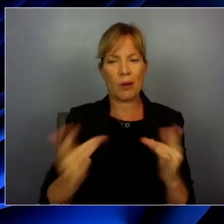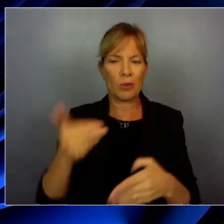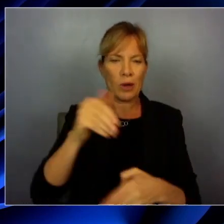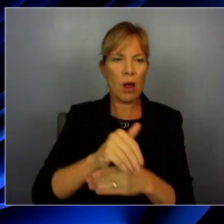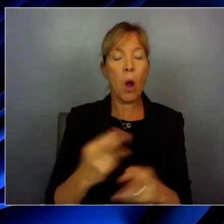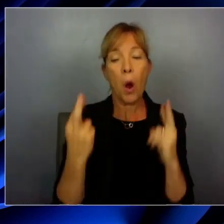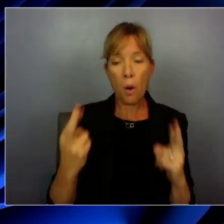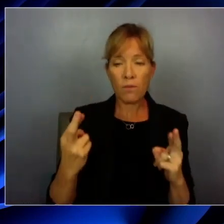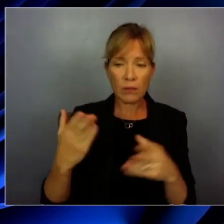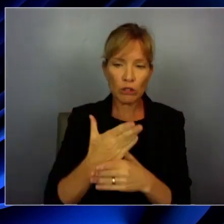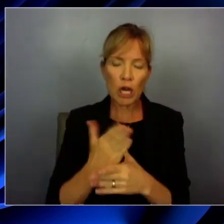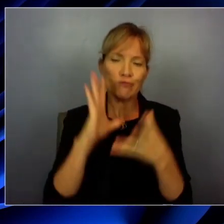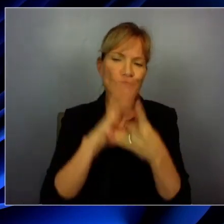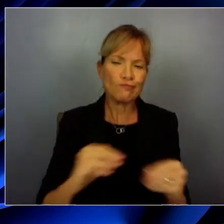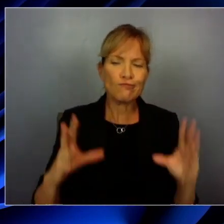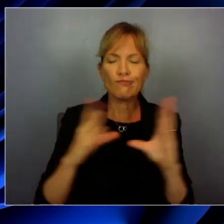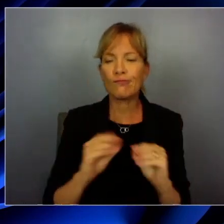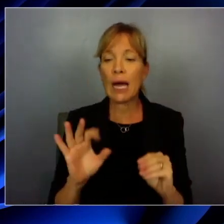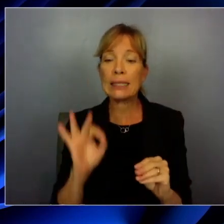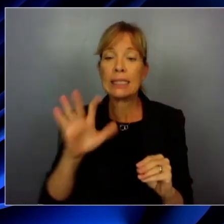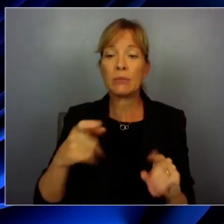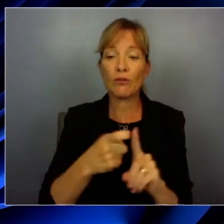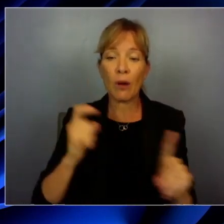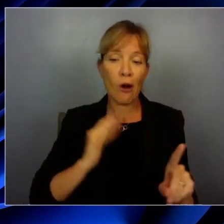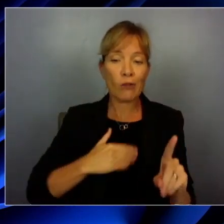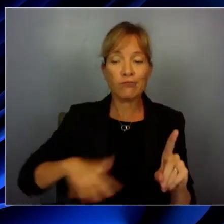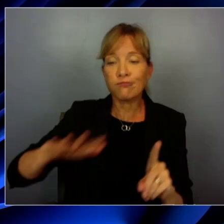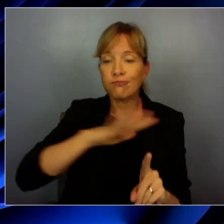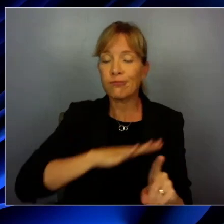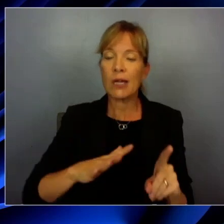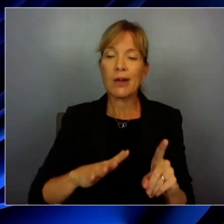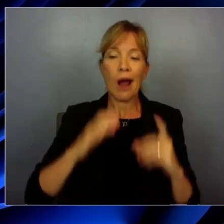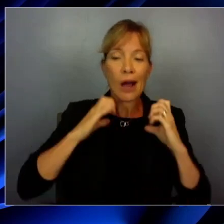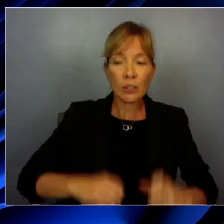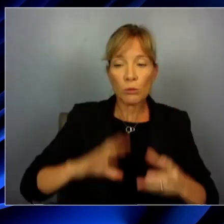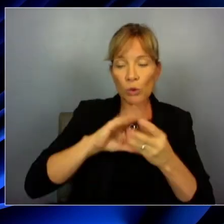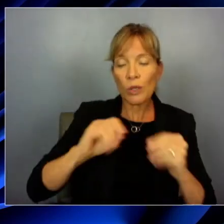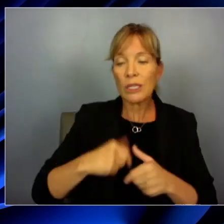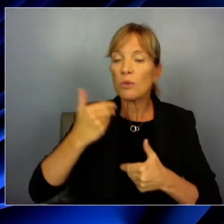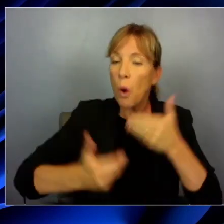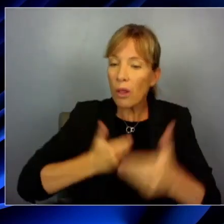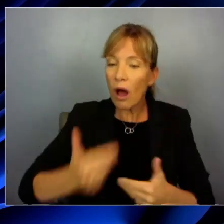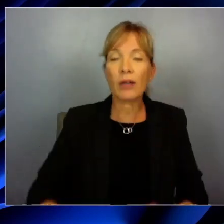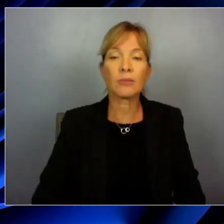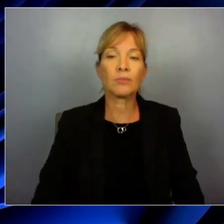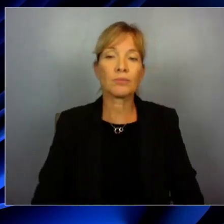anecdotes and tips from the field. Some customer stories as we go along, and I'm delighted to be joined by my colleague.